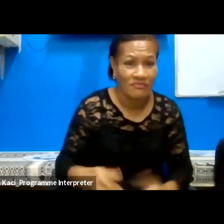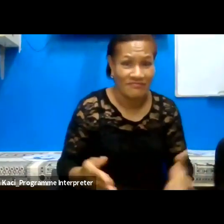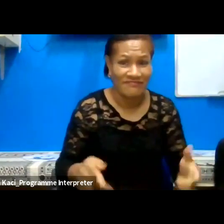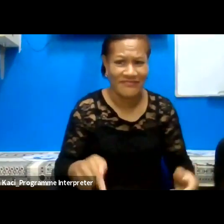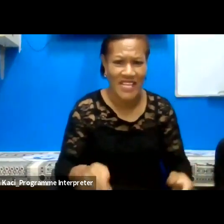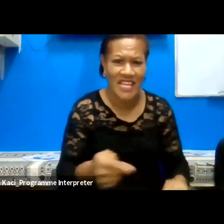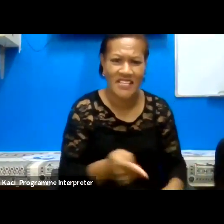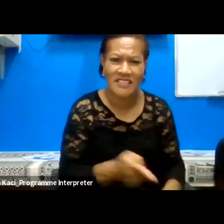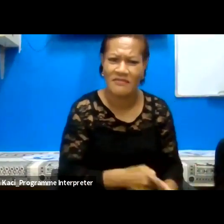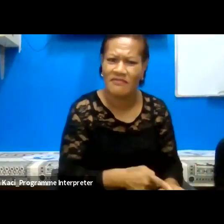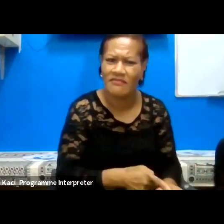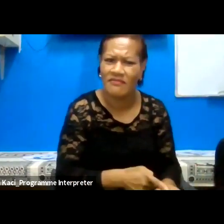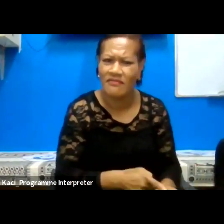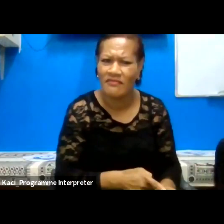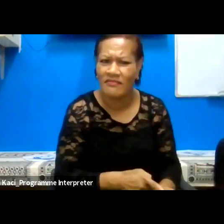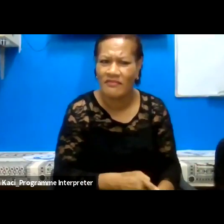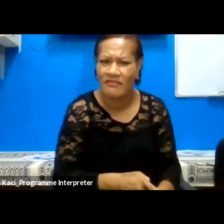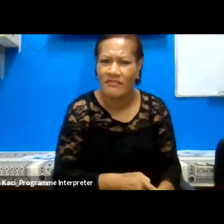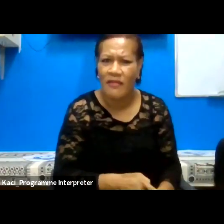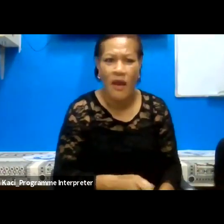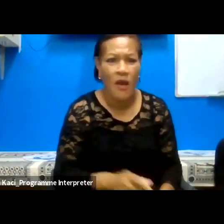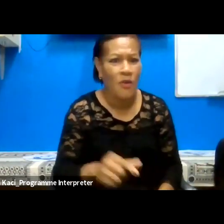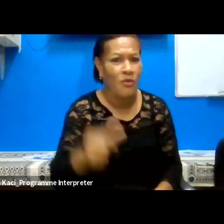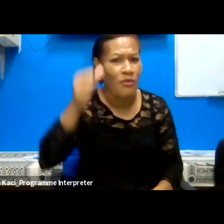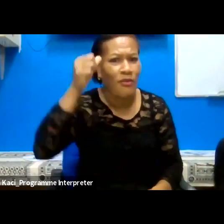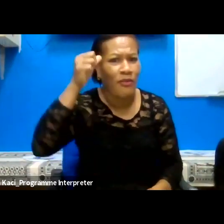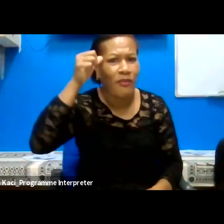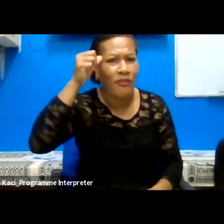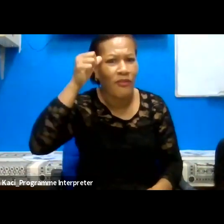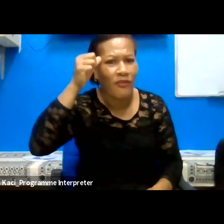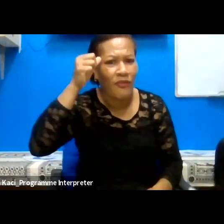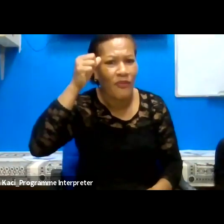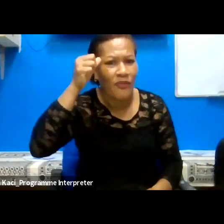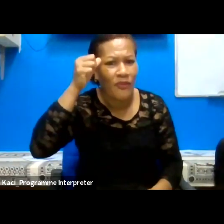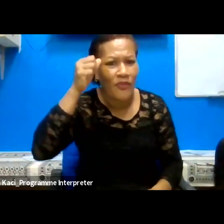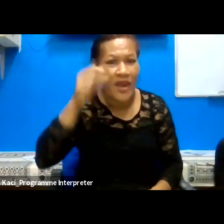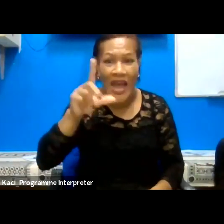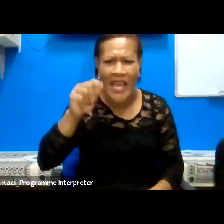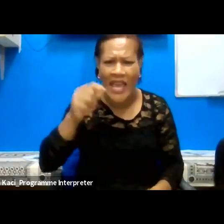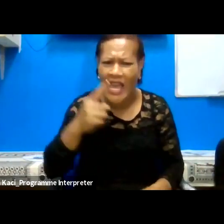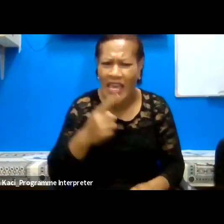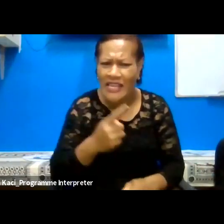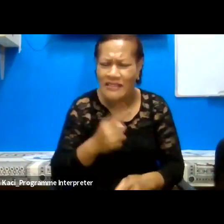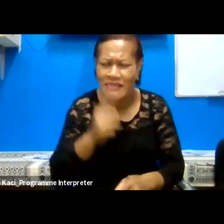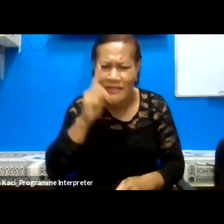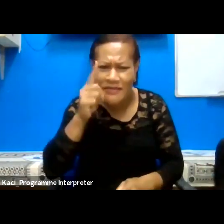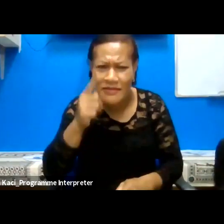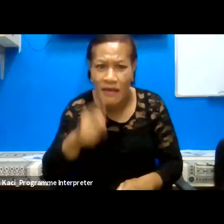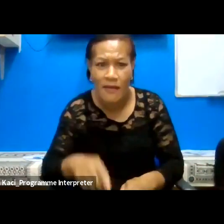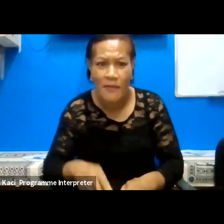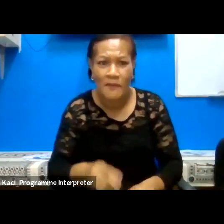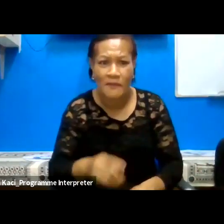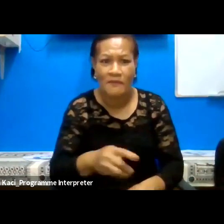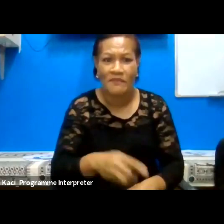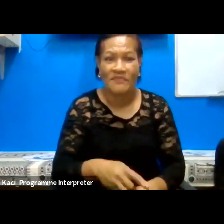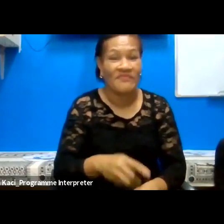currently teaching in our